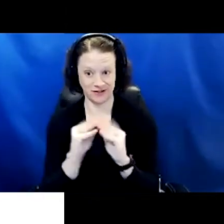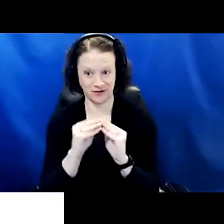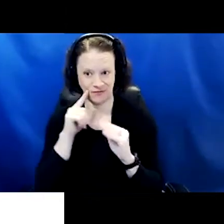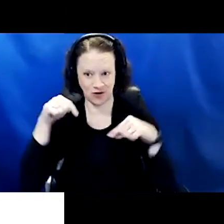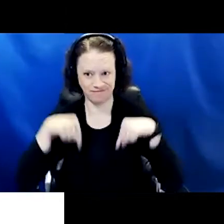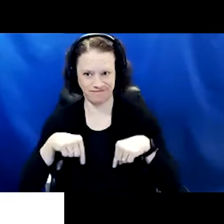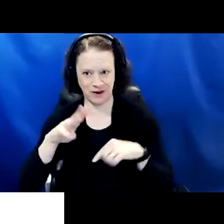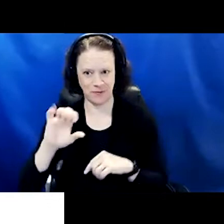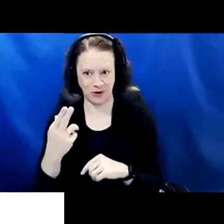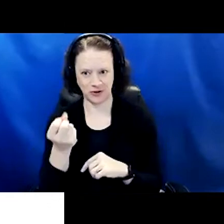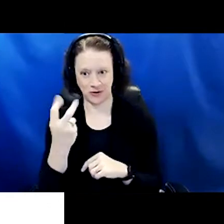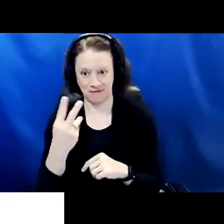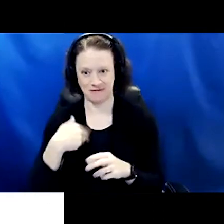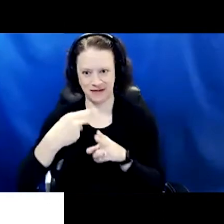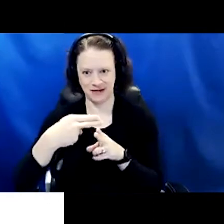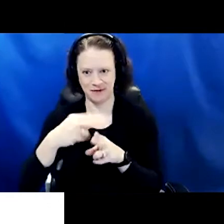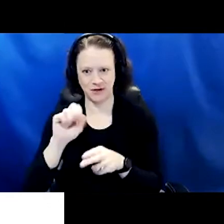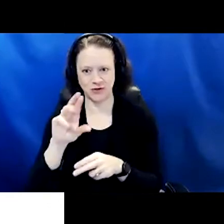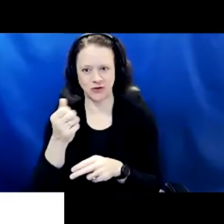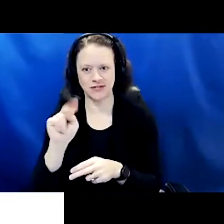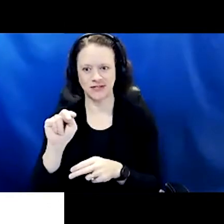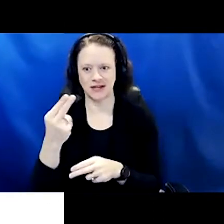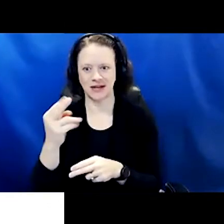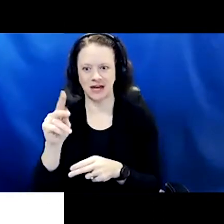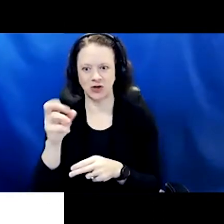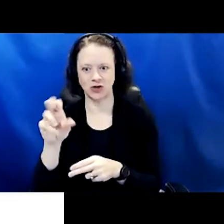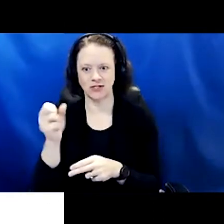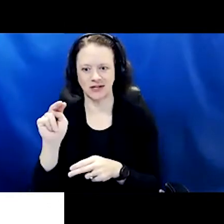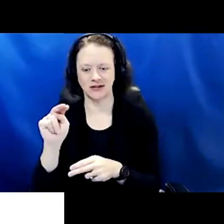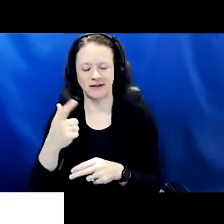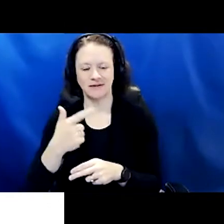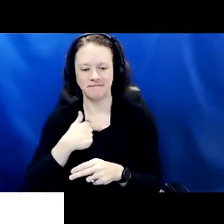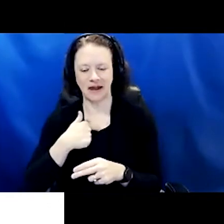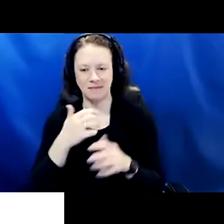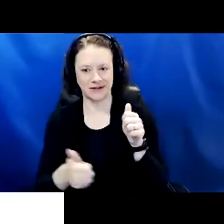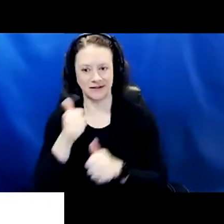I'm Susan Henderson, the executive director at Disability Rights Education and Defense Fund.